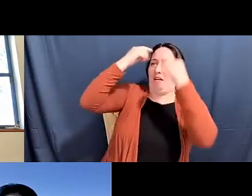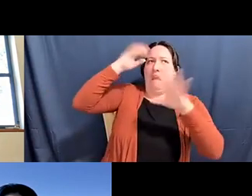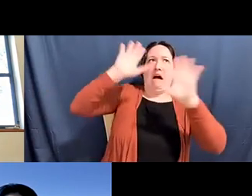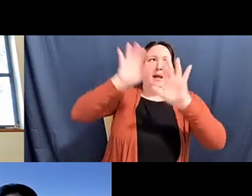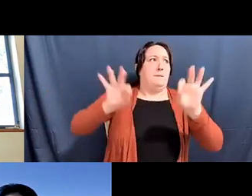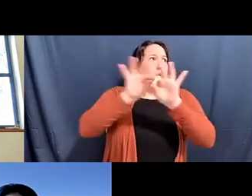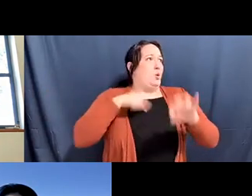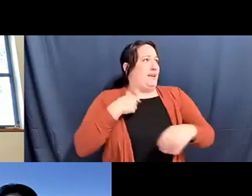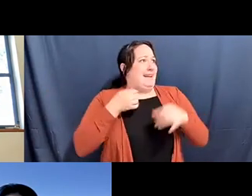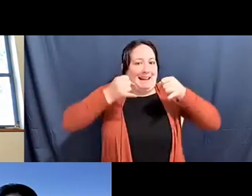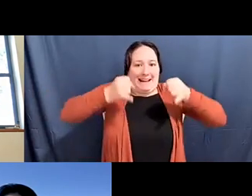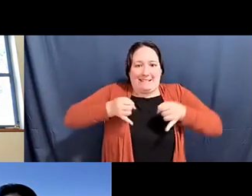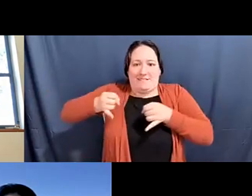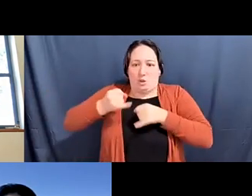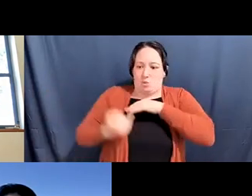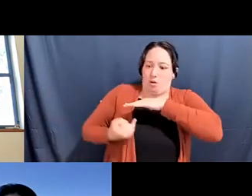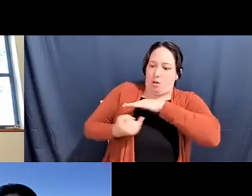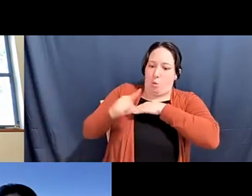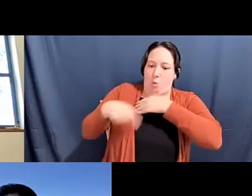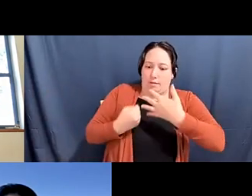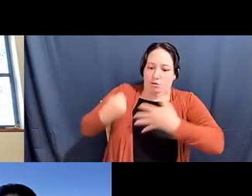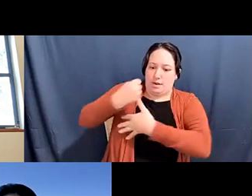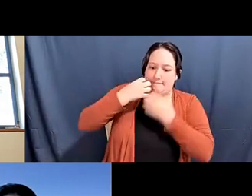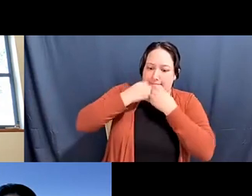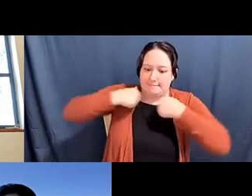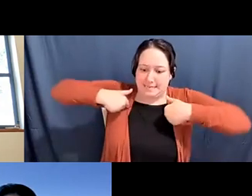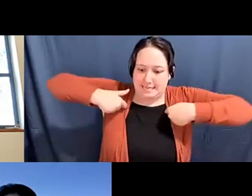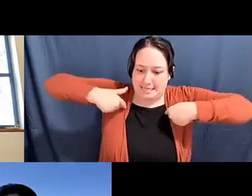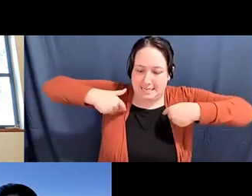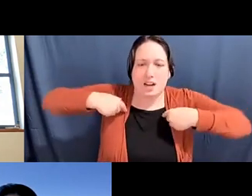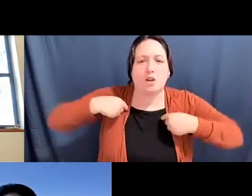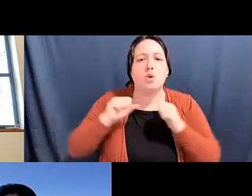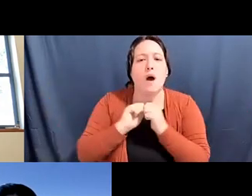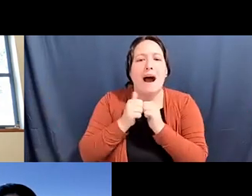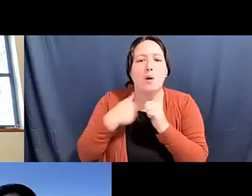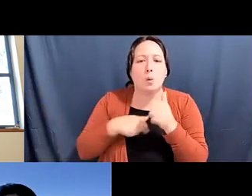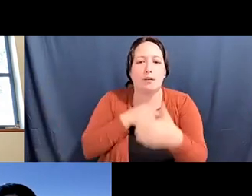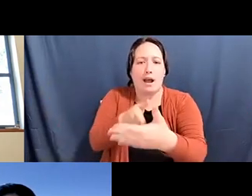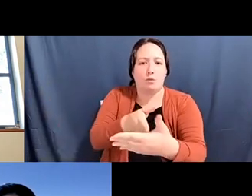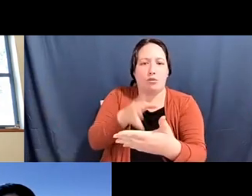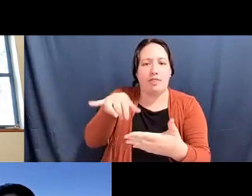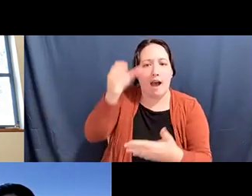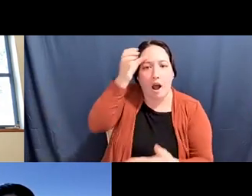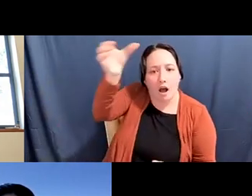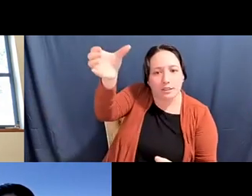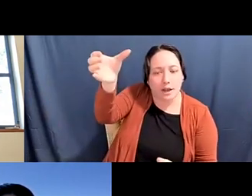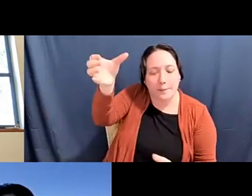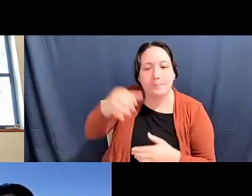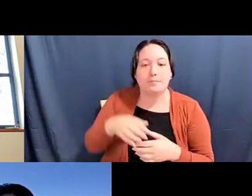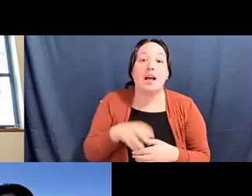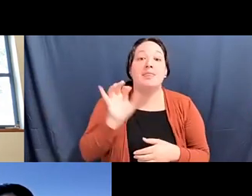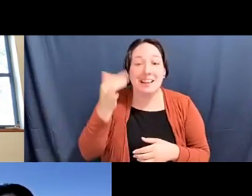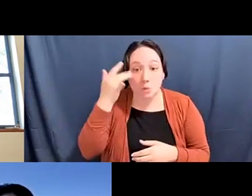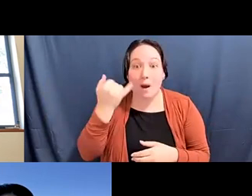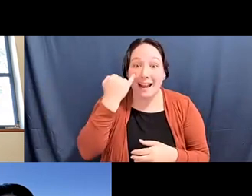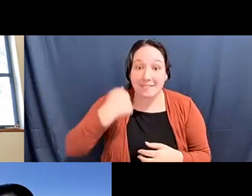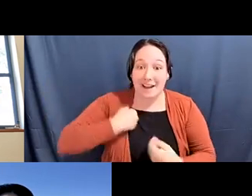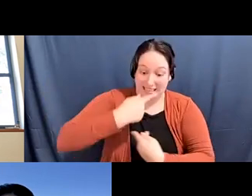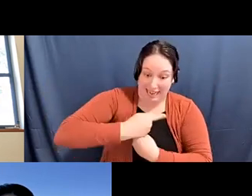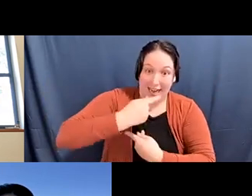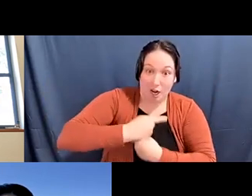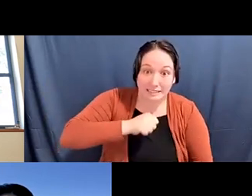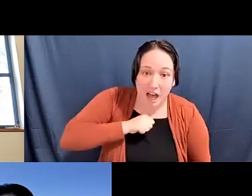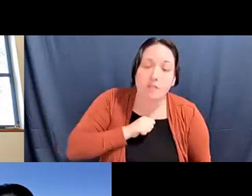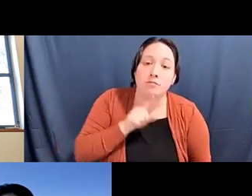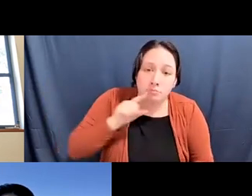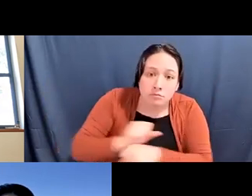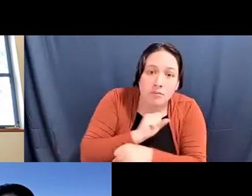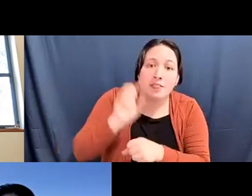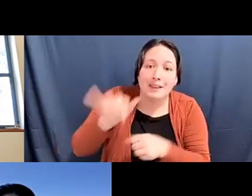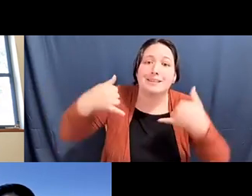Alex Tom he/him: So how do we counter isolation is... is really important right now. And that's why self care is community care. And so just the point on this, the finer point around this, is that